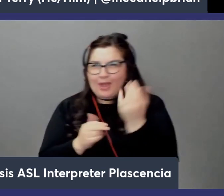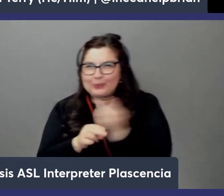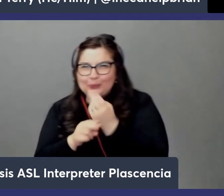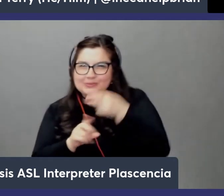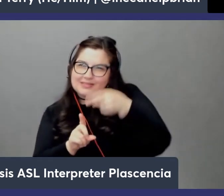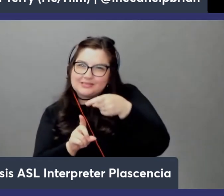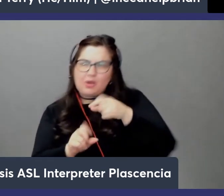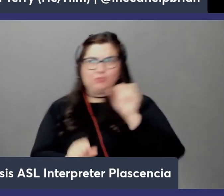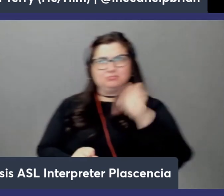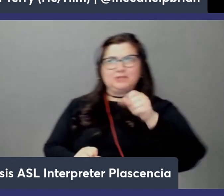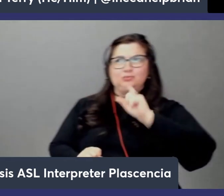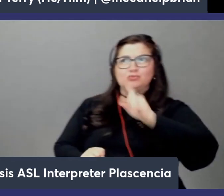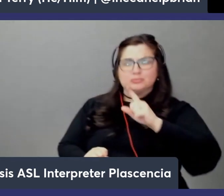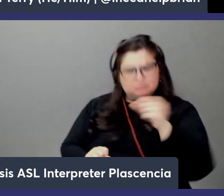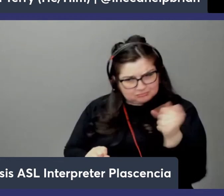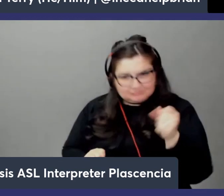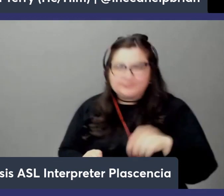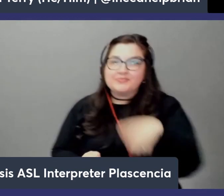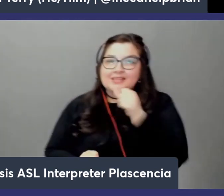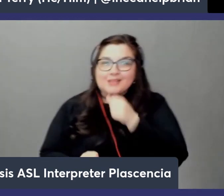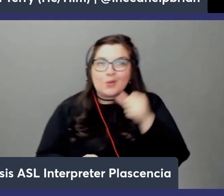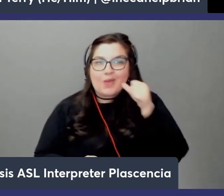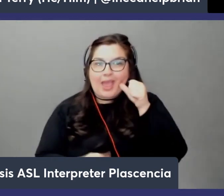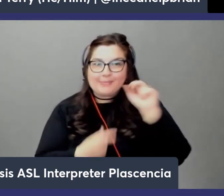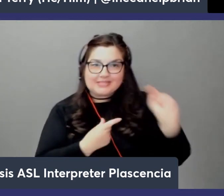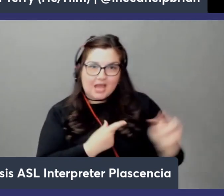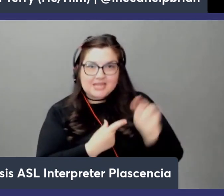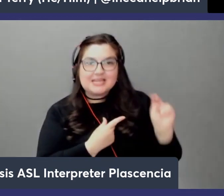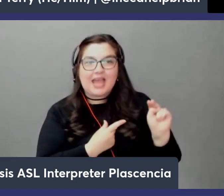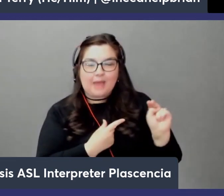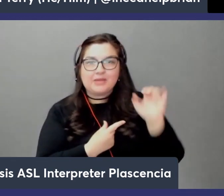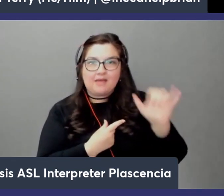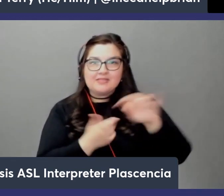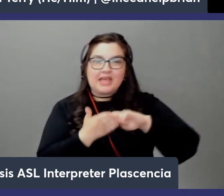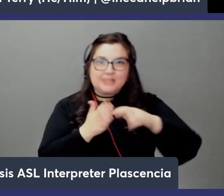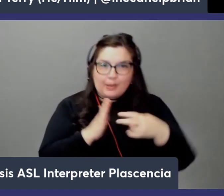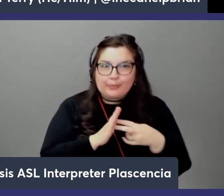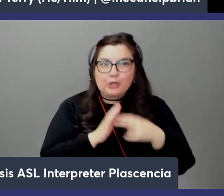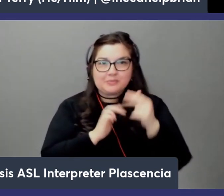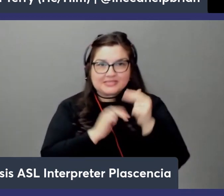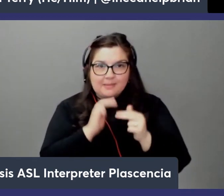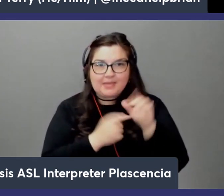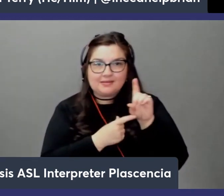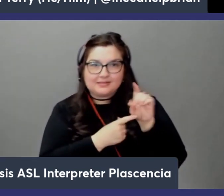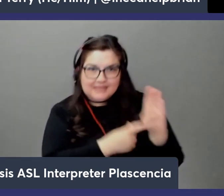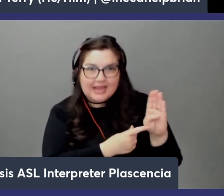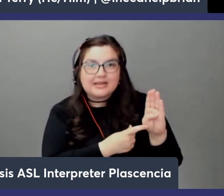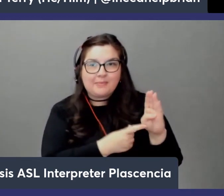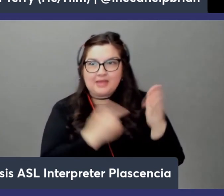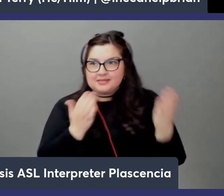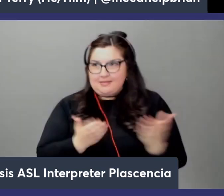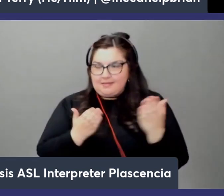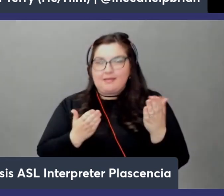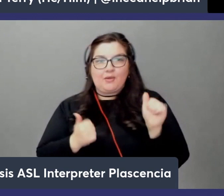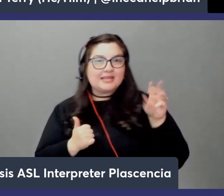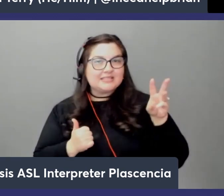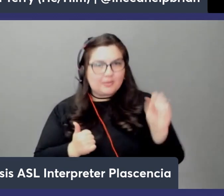So Amazon Neptune is one of the purpose-built databases that sits here at AWS, and it's really purpose built for,